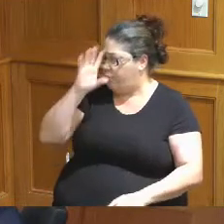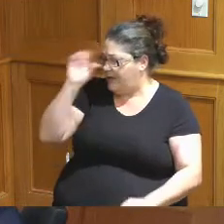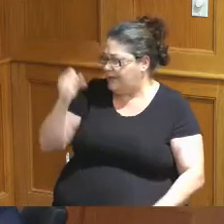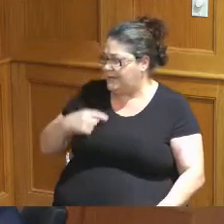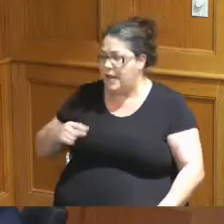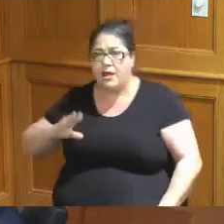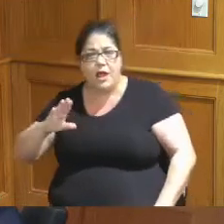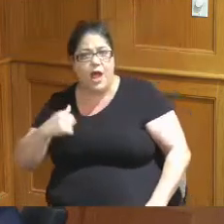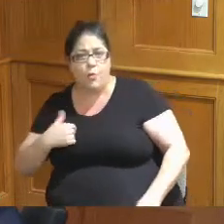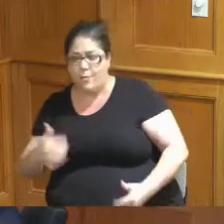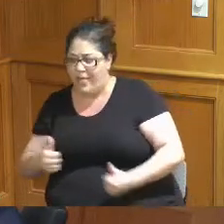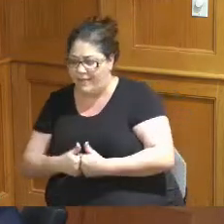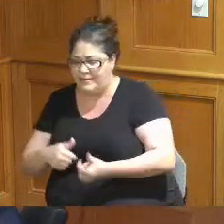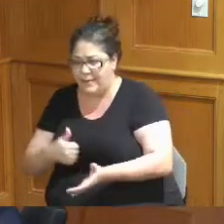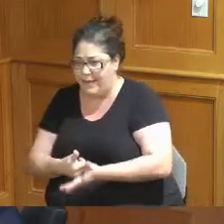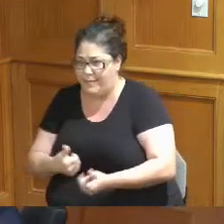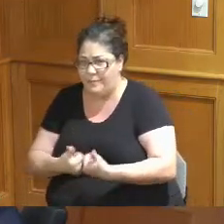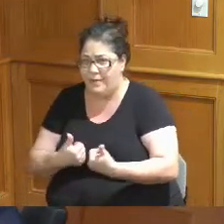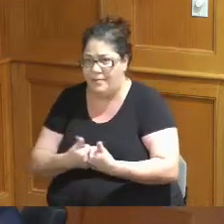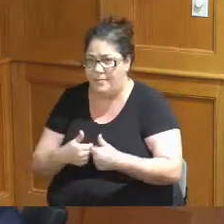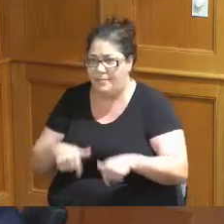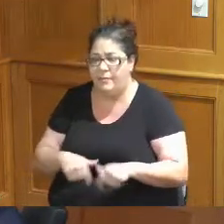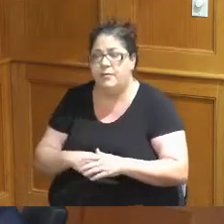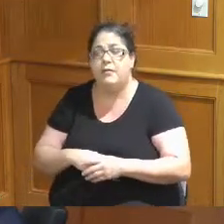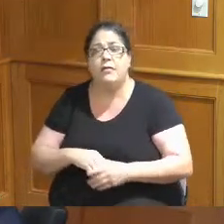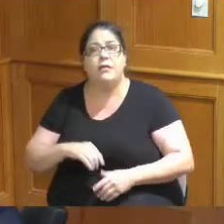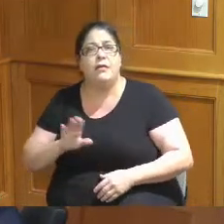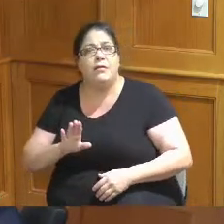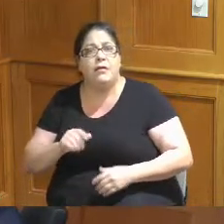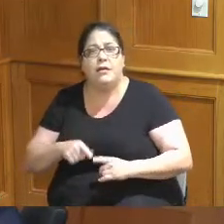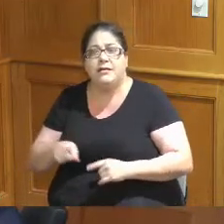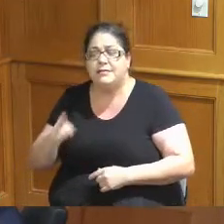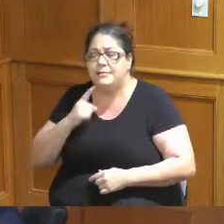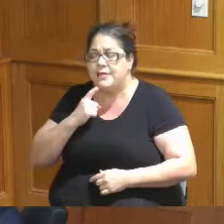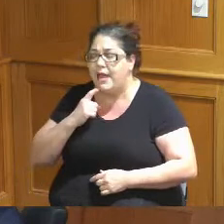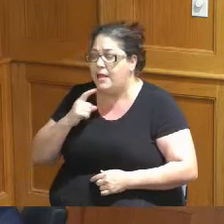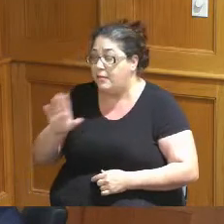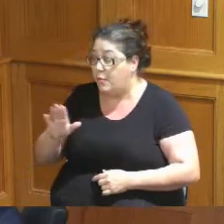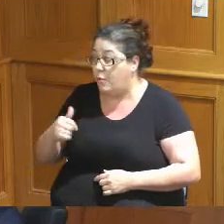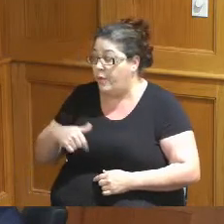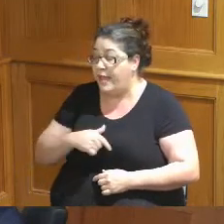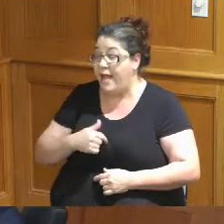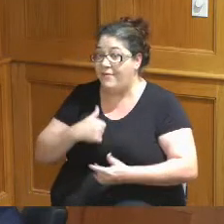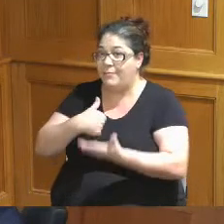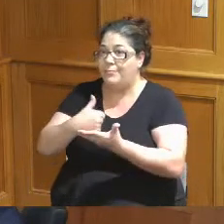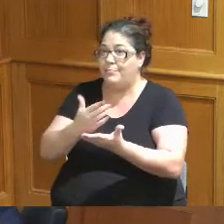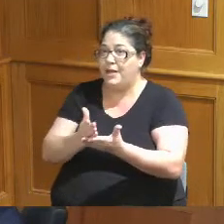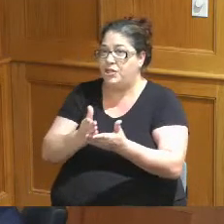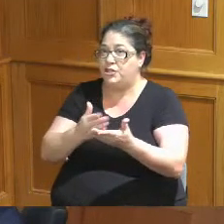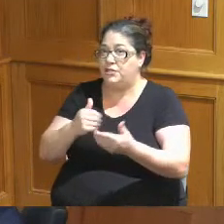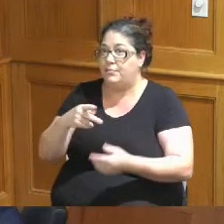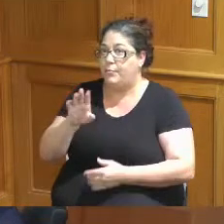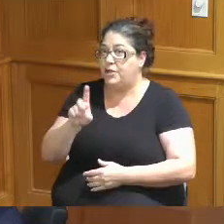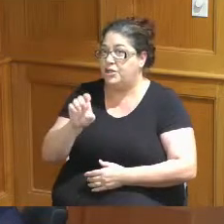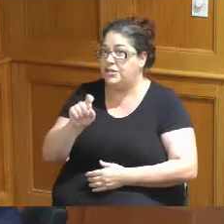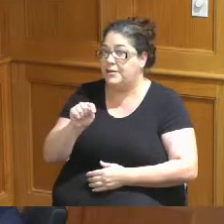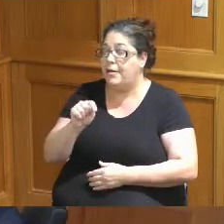game specifically on that issue we had a budget process that we have and we voted in the process